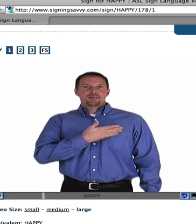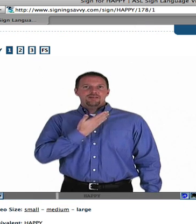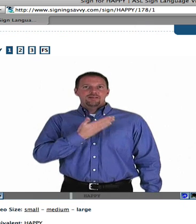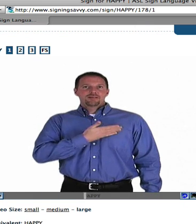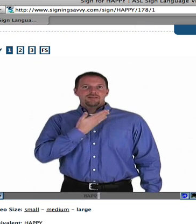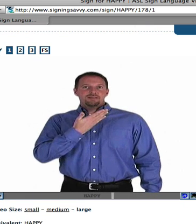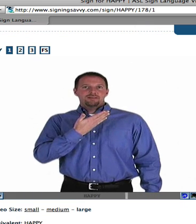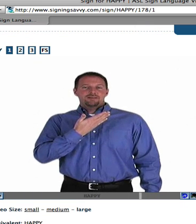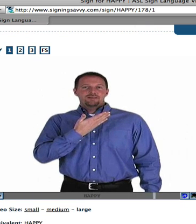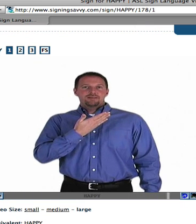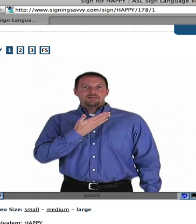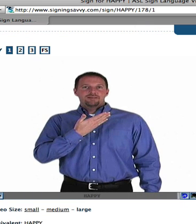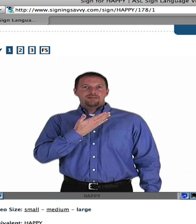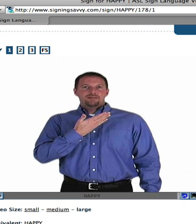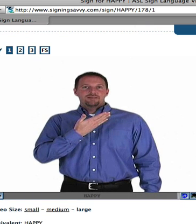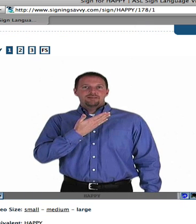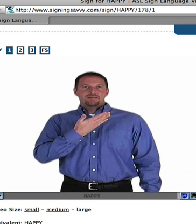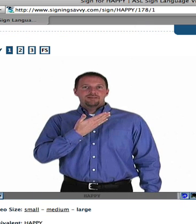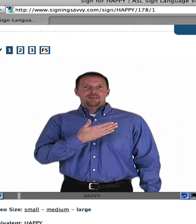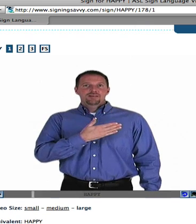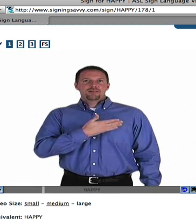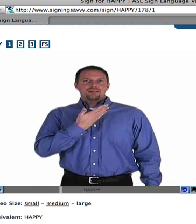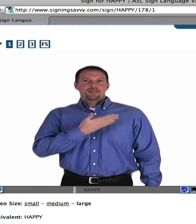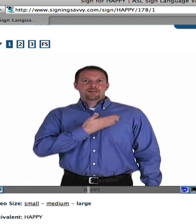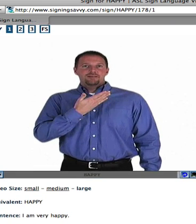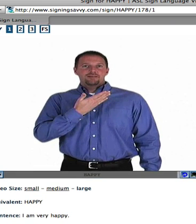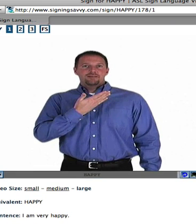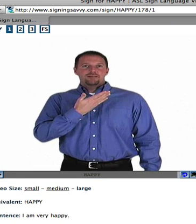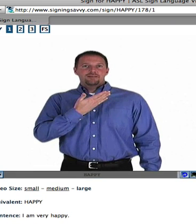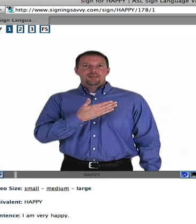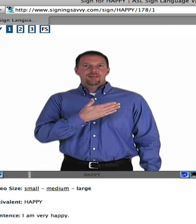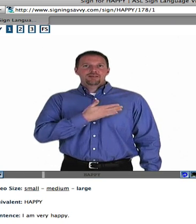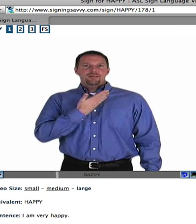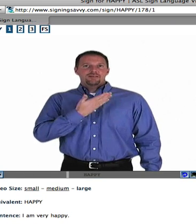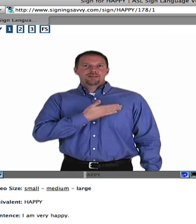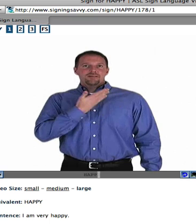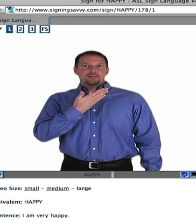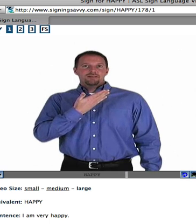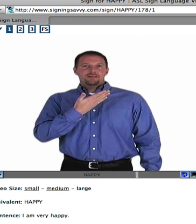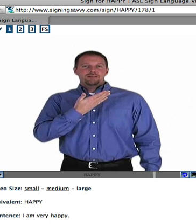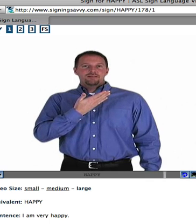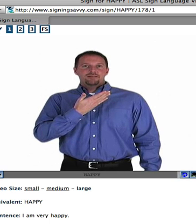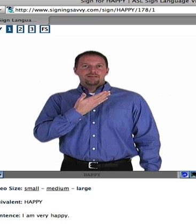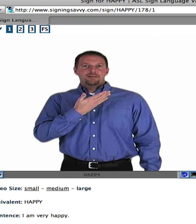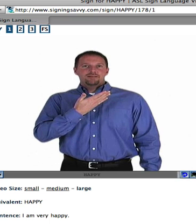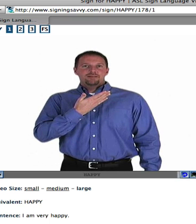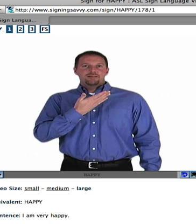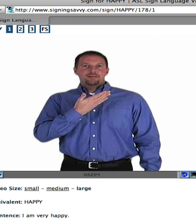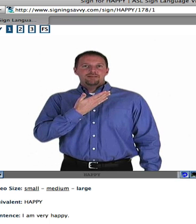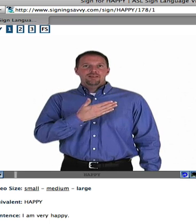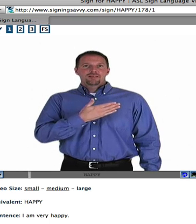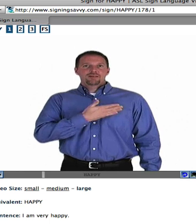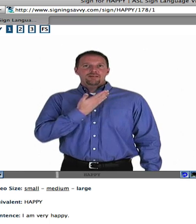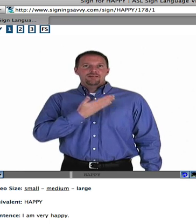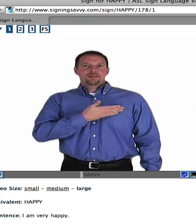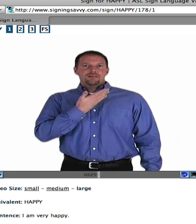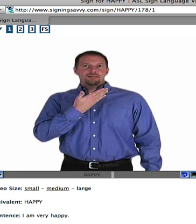Once again we have options to switch to the sign variations down below. And then we can see other English words that would use the same sign.